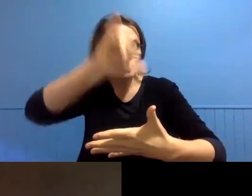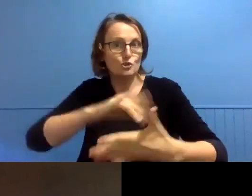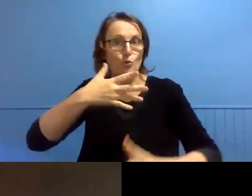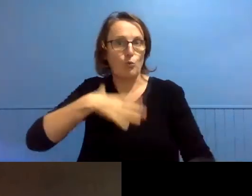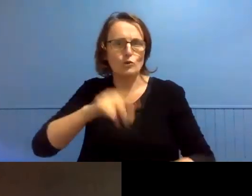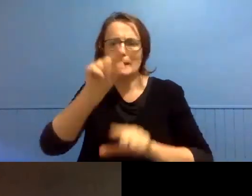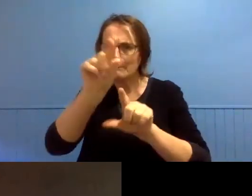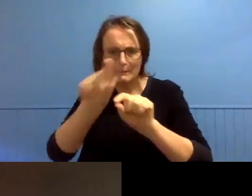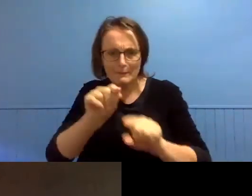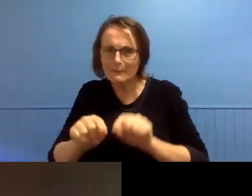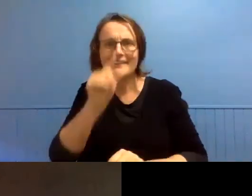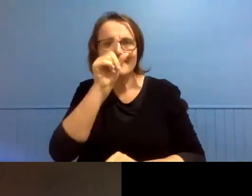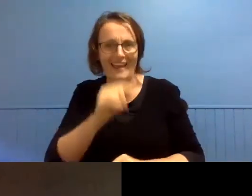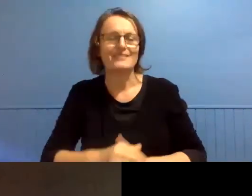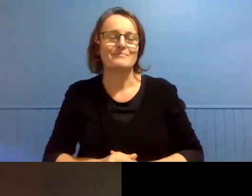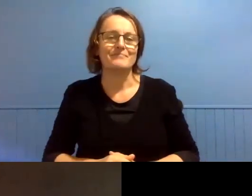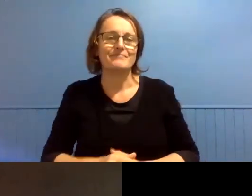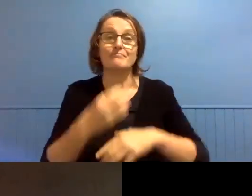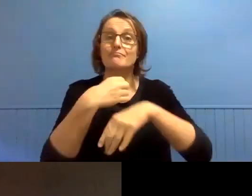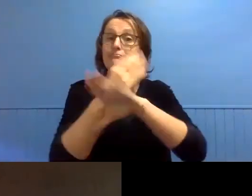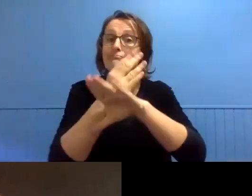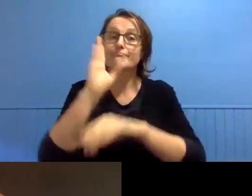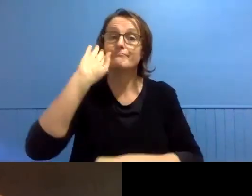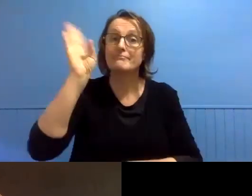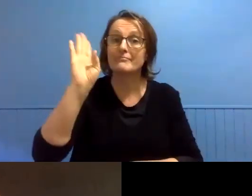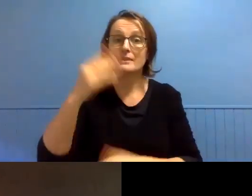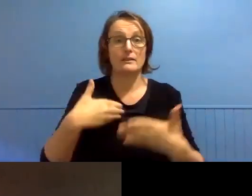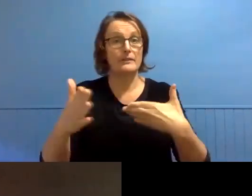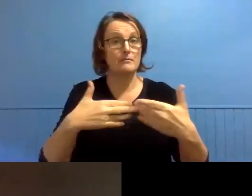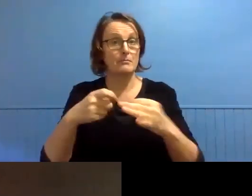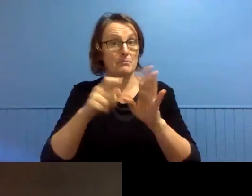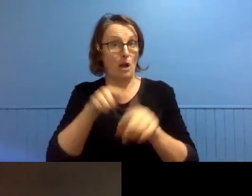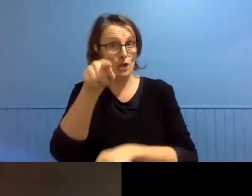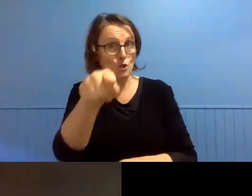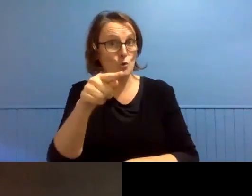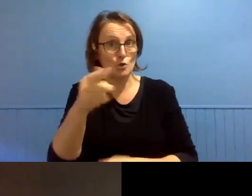would like. These sections have been run by you, our arts community.